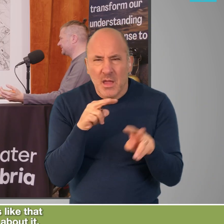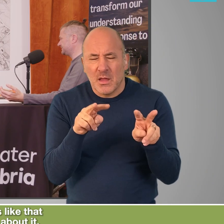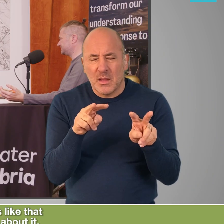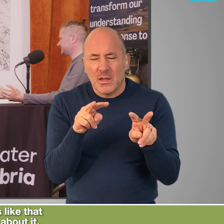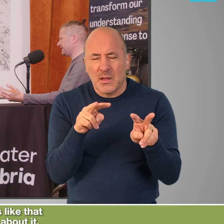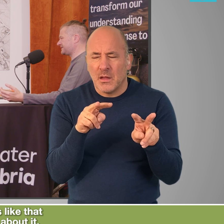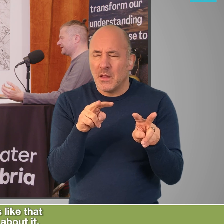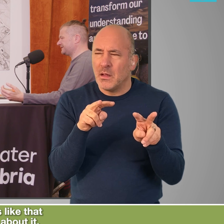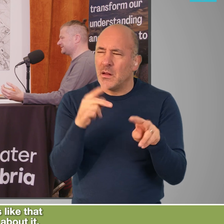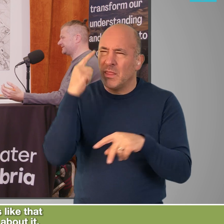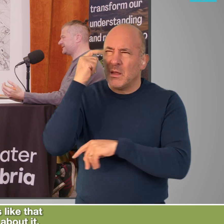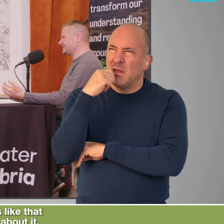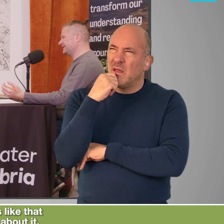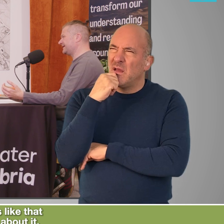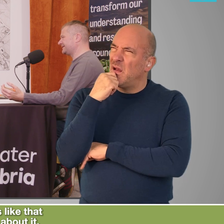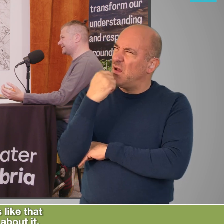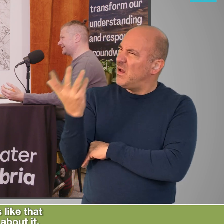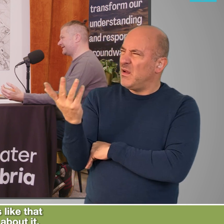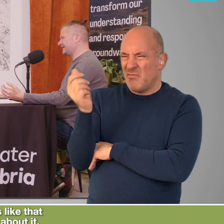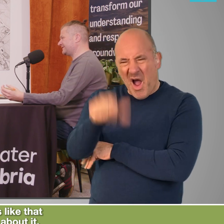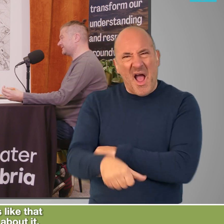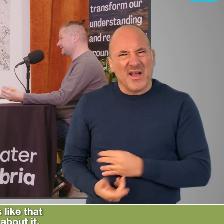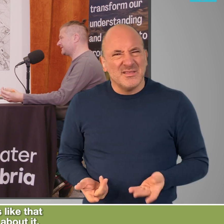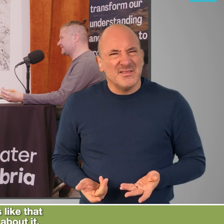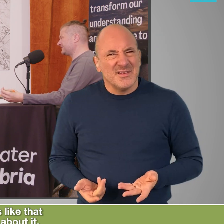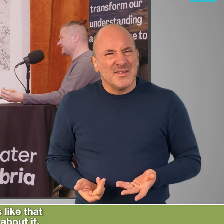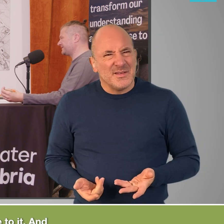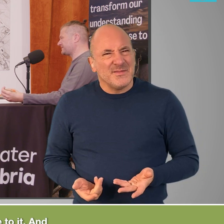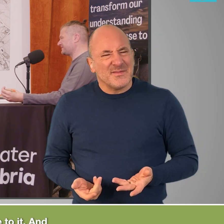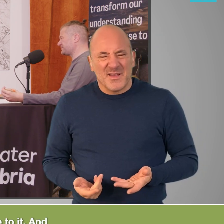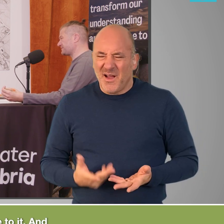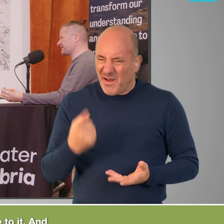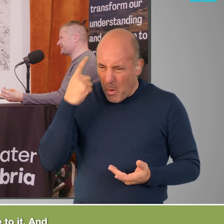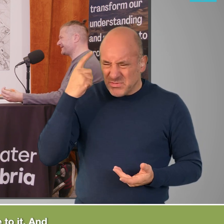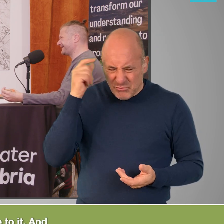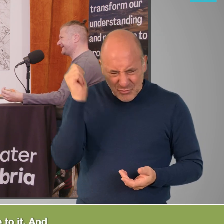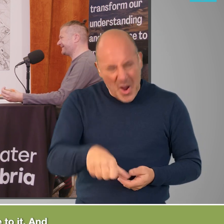And it's little ideas like that if you really think about it, there's some sense to it. And